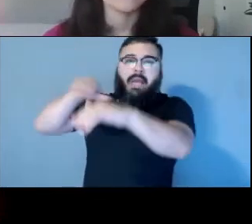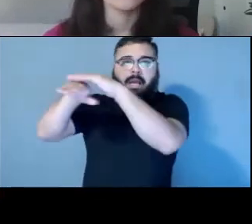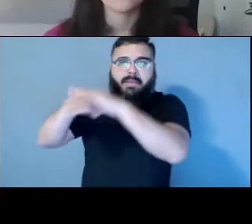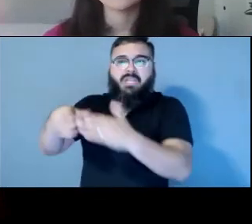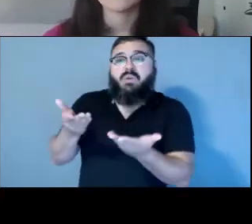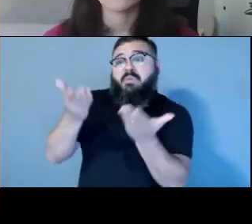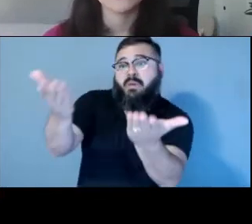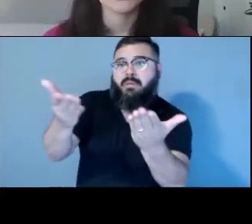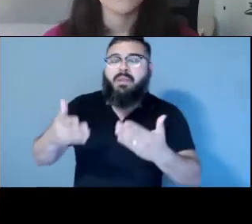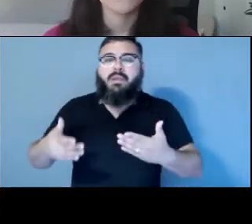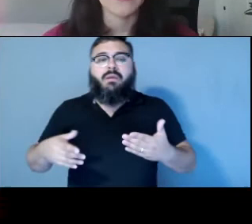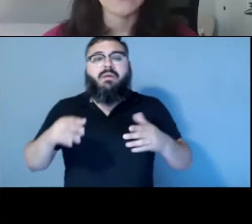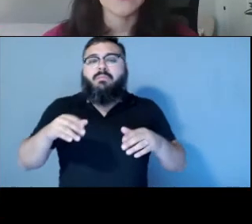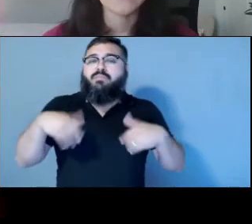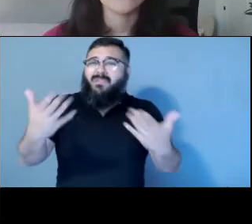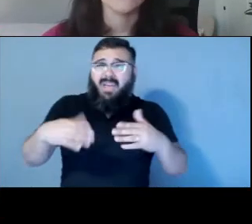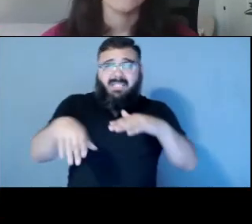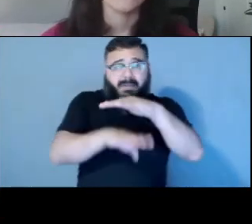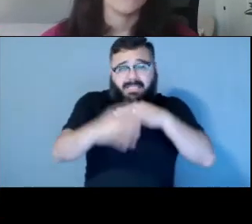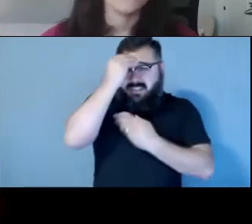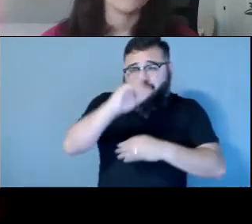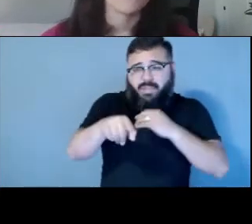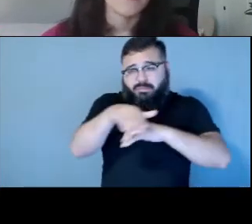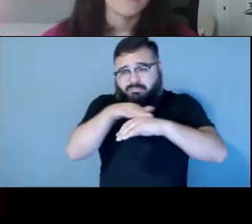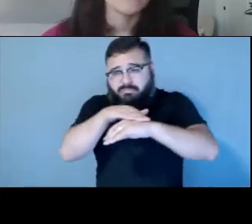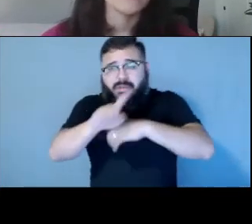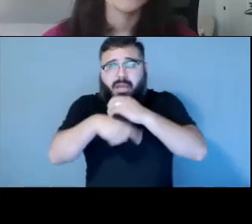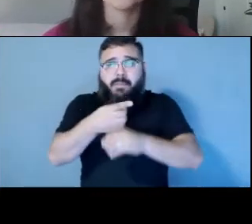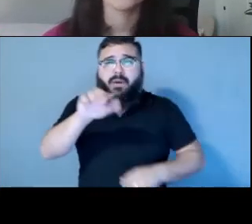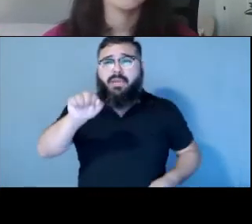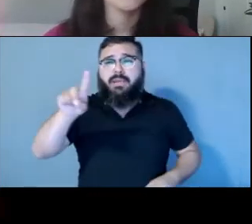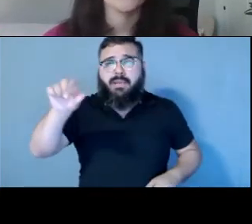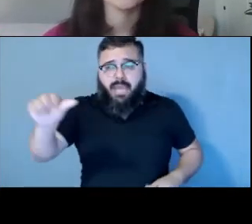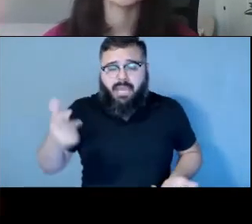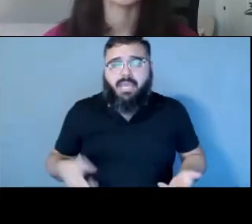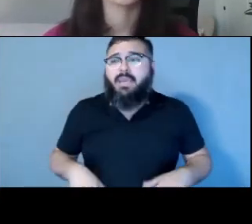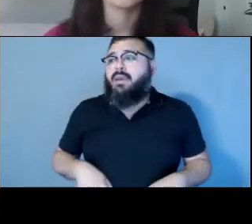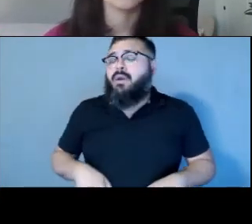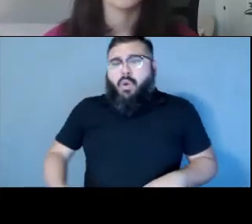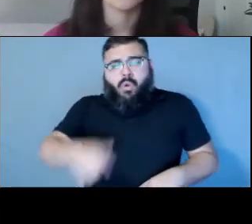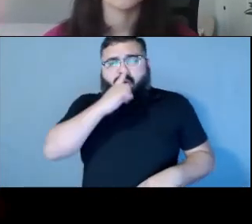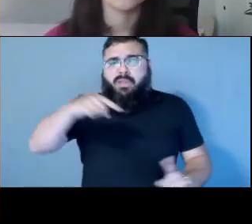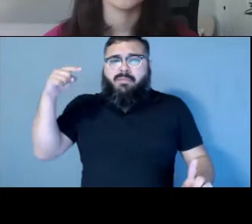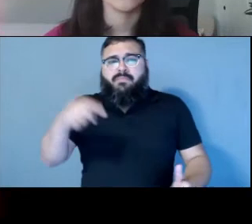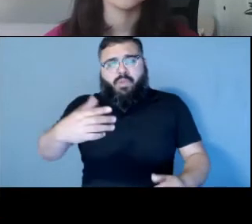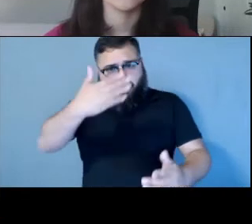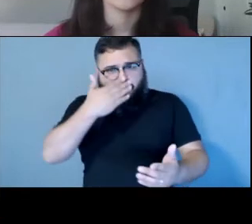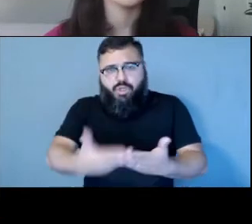It gives you basic information about the ADA, and it's just a really good, clear, comprehensive website.